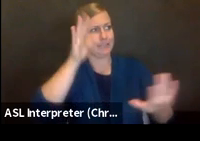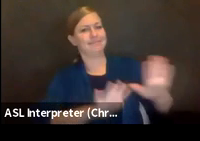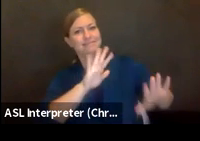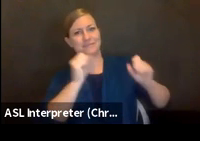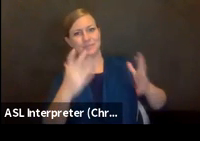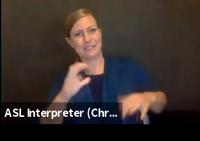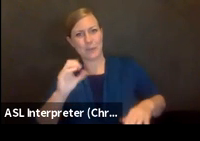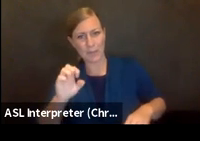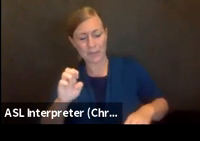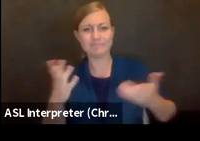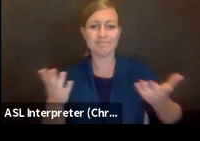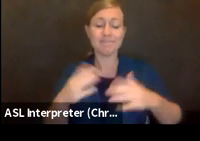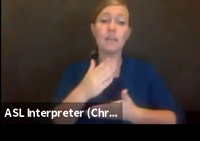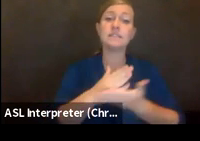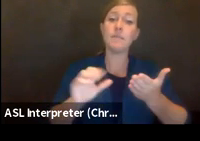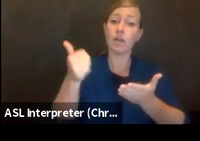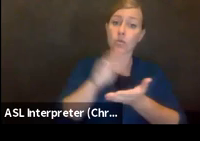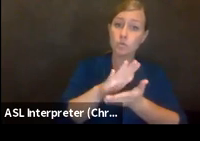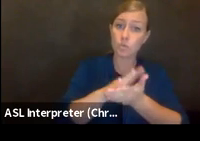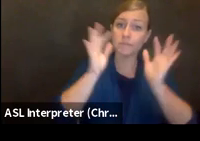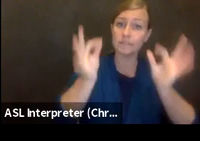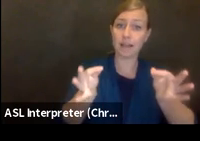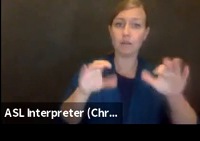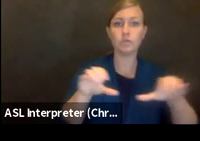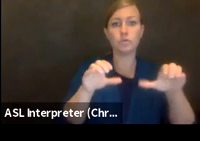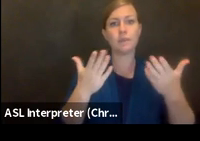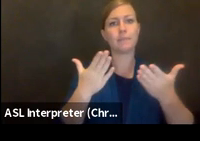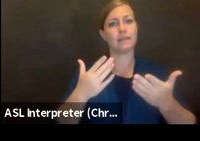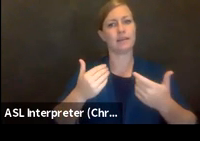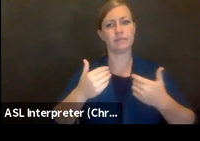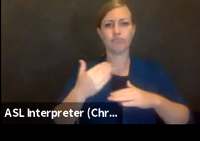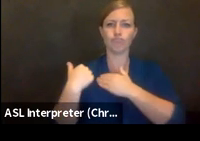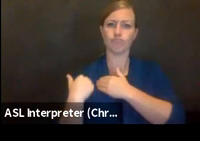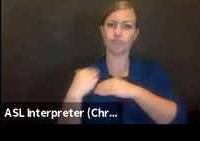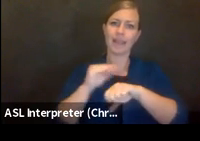ESD 189 - Amy Colburn: Some schools would choose to do this maybe an advisory teacher sends out the parent access codes.